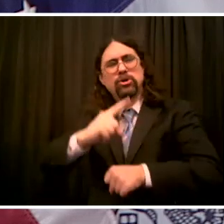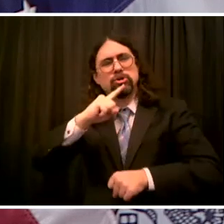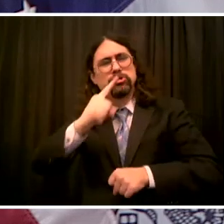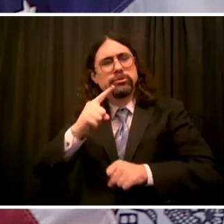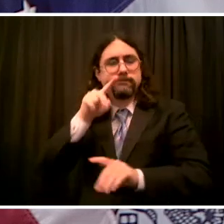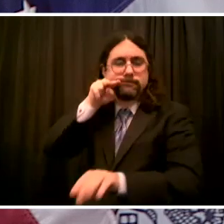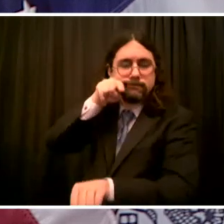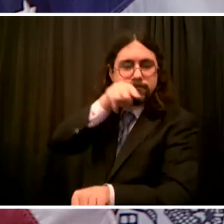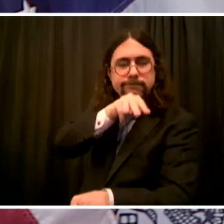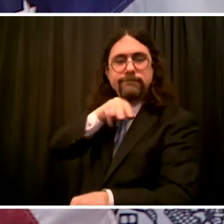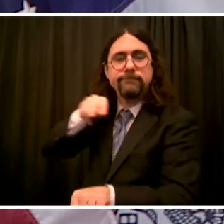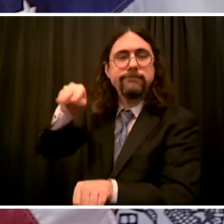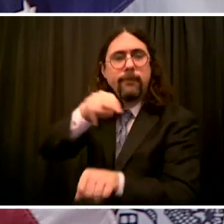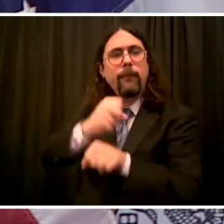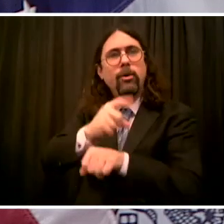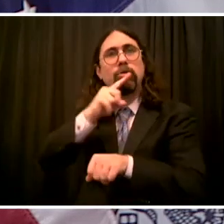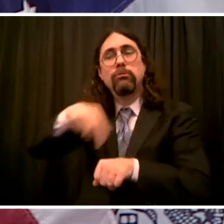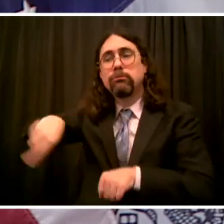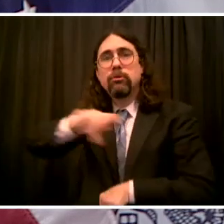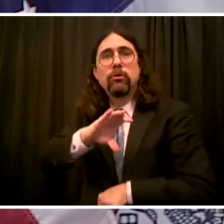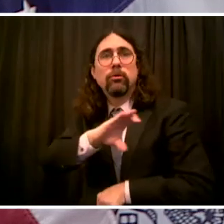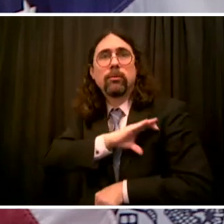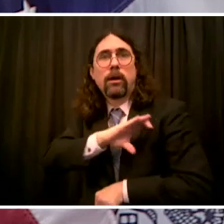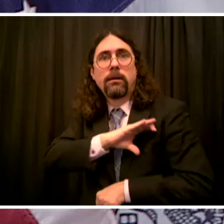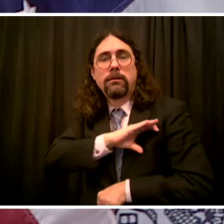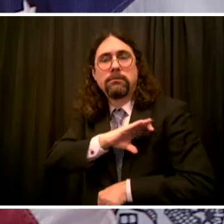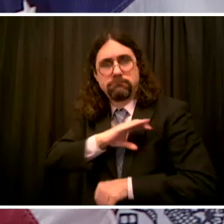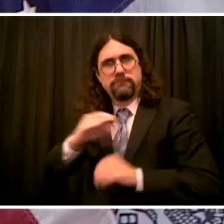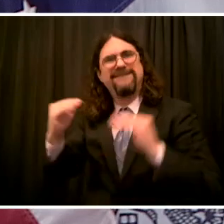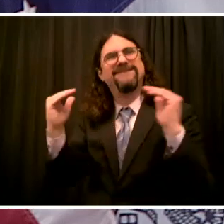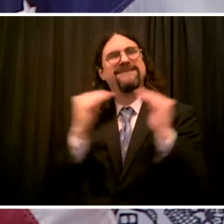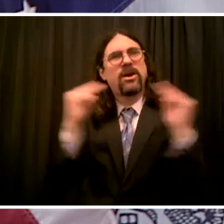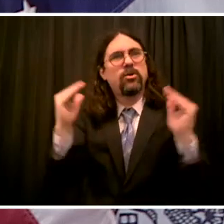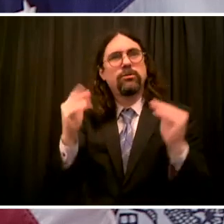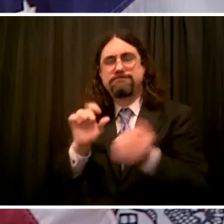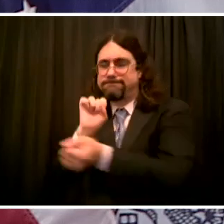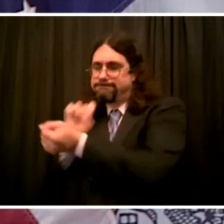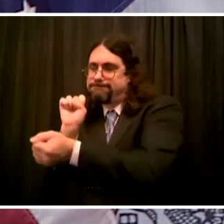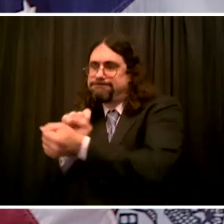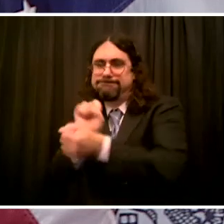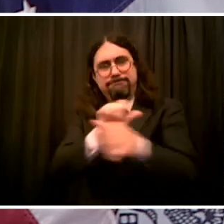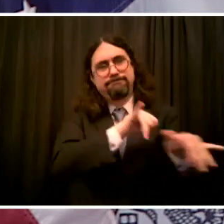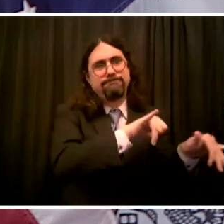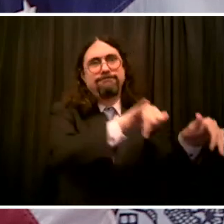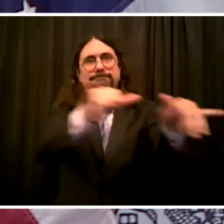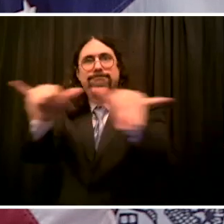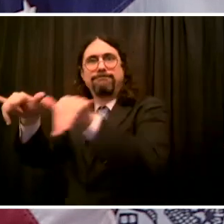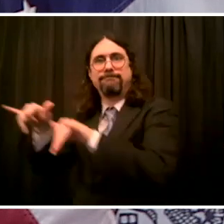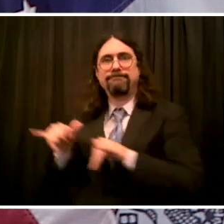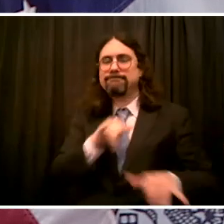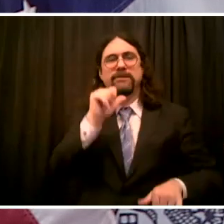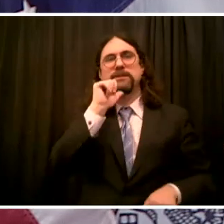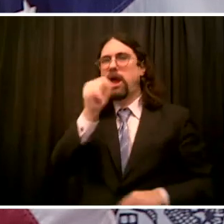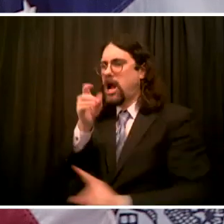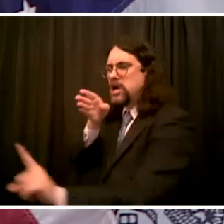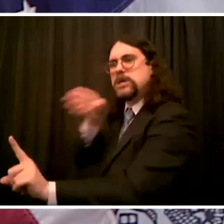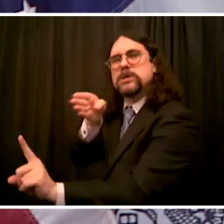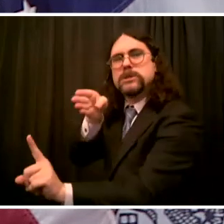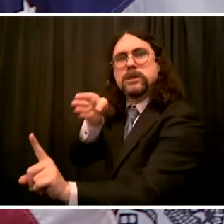I'M SPECIFICALLY FOCUSED ON THIS KIND OF POLICY WHEN YOU'RE LOOKING AT POLICING SPECIFICALLY, PARTICULARLY AS YOU'RE TALKING ABOUT M AO JREUST